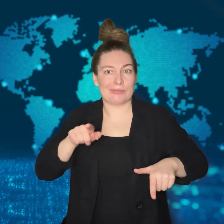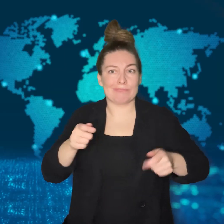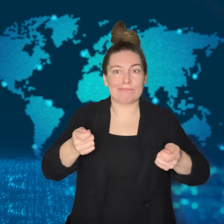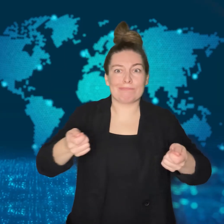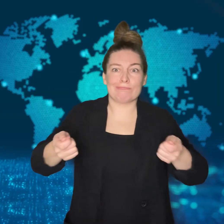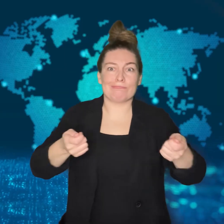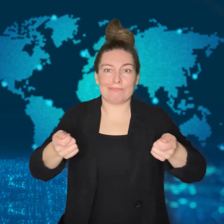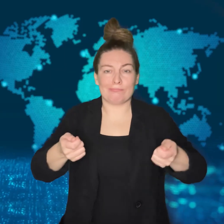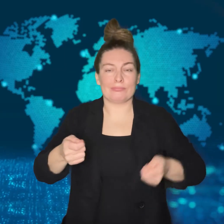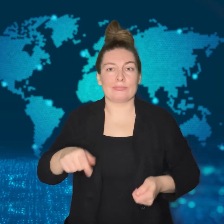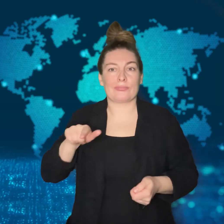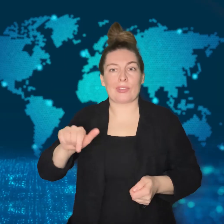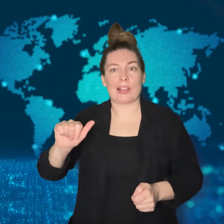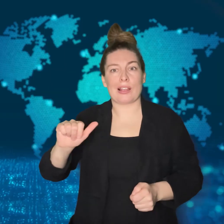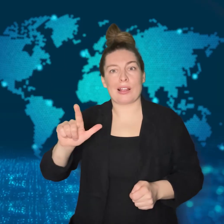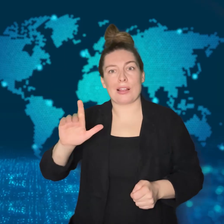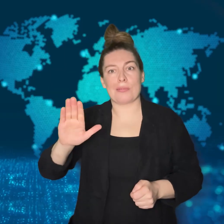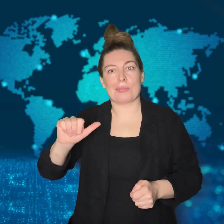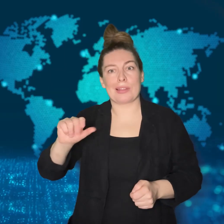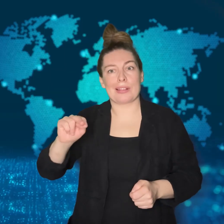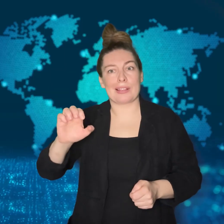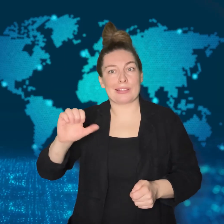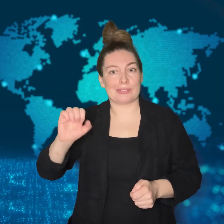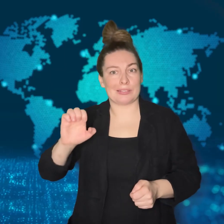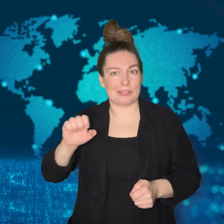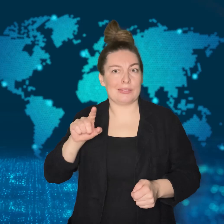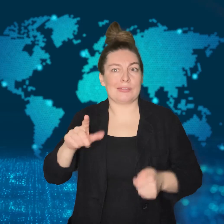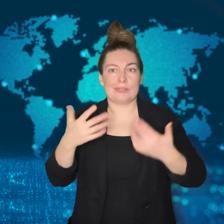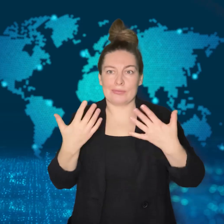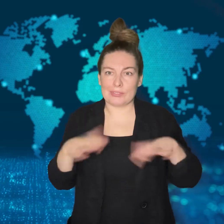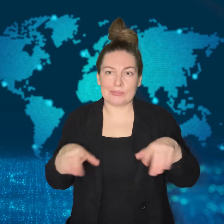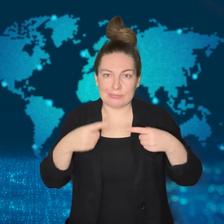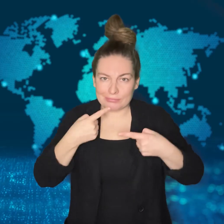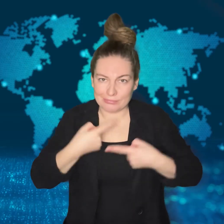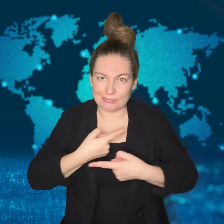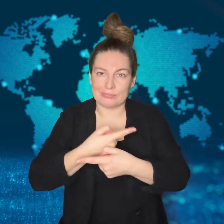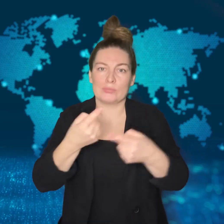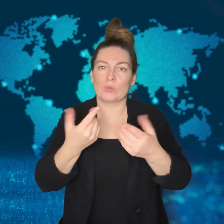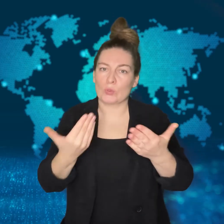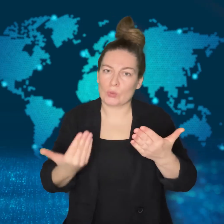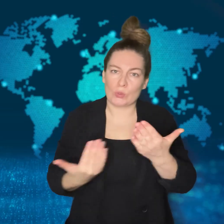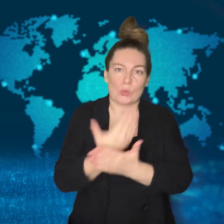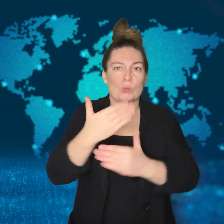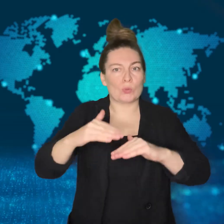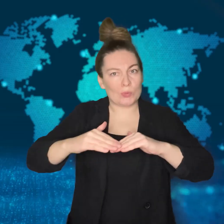places that are home to a large number of